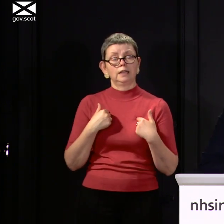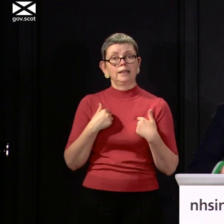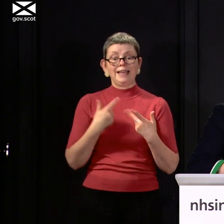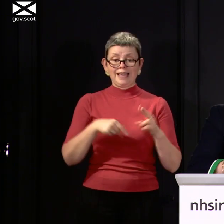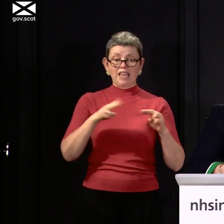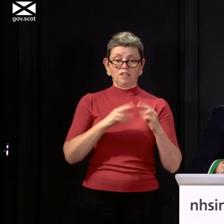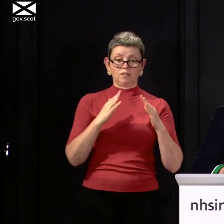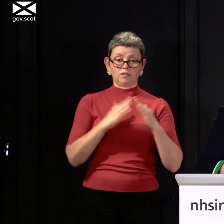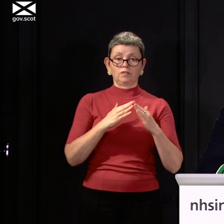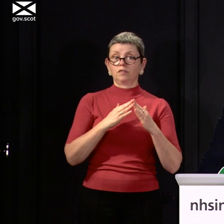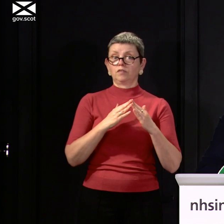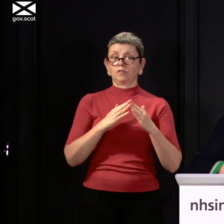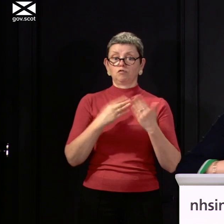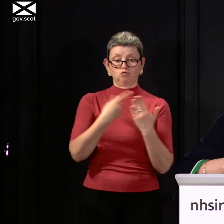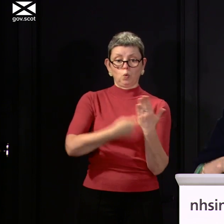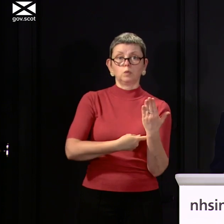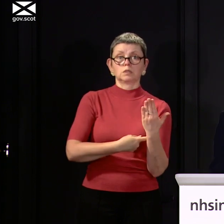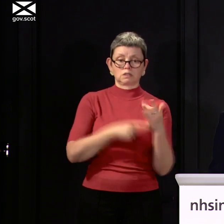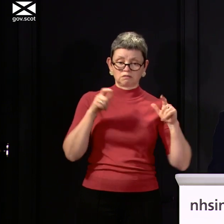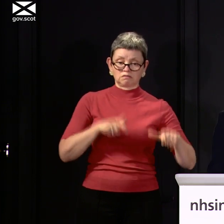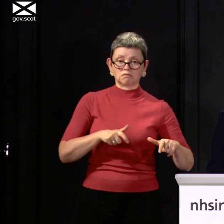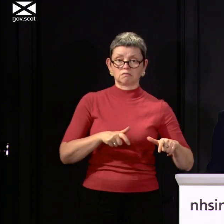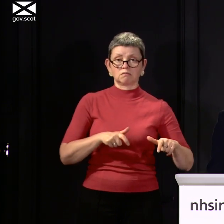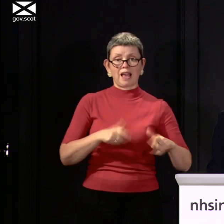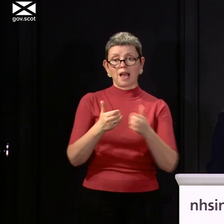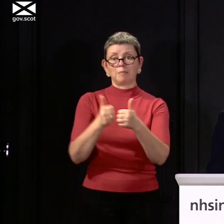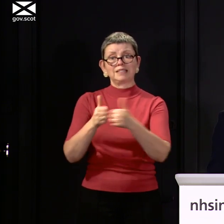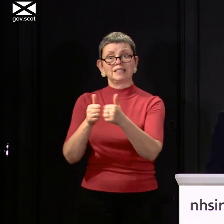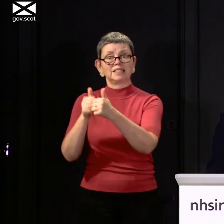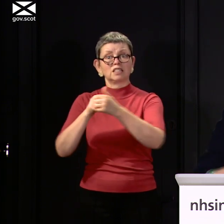the ability of businesses to operate normally, then there has to be government support to